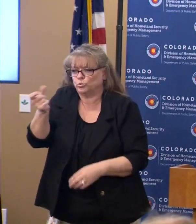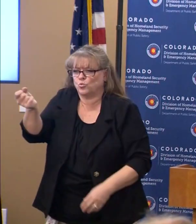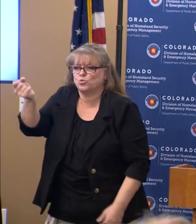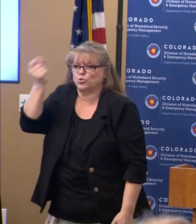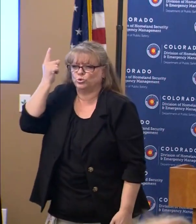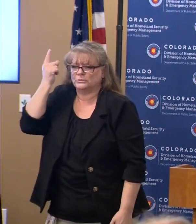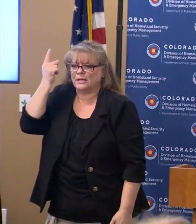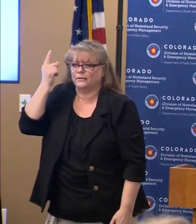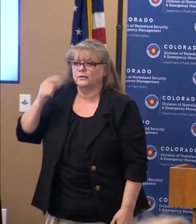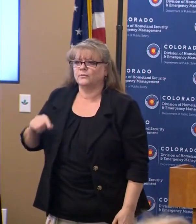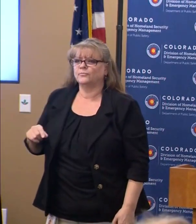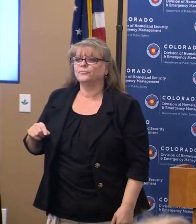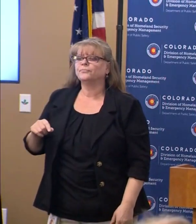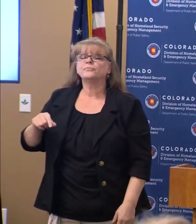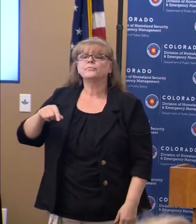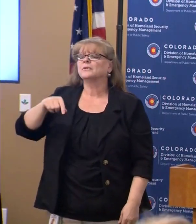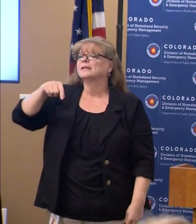HEALTHCARE WORKERS BACK ON THE